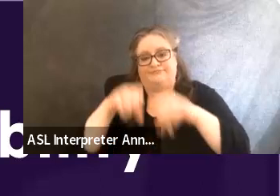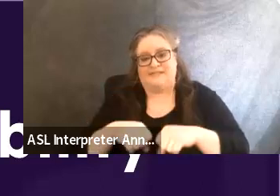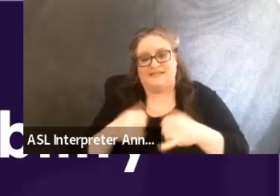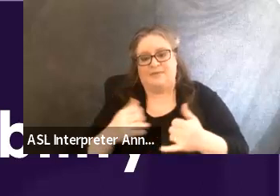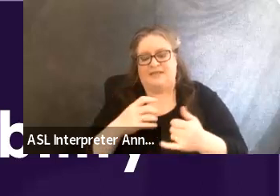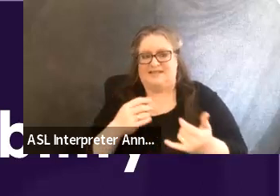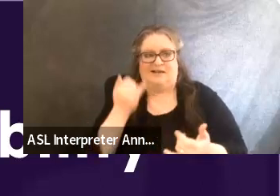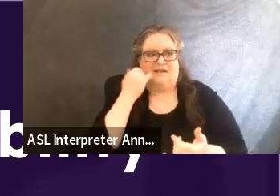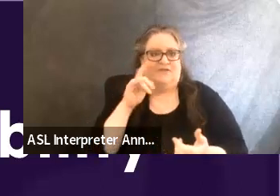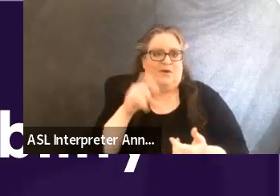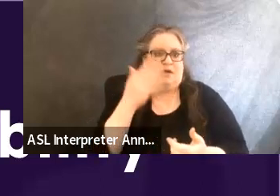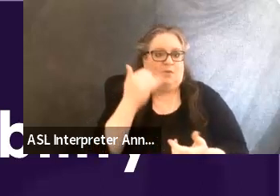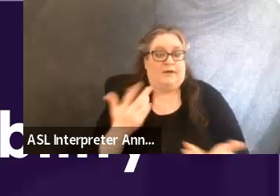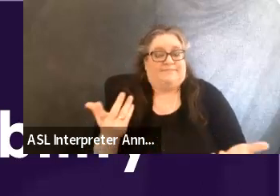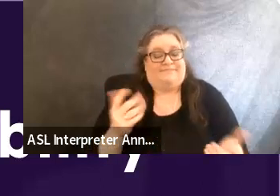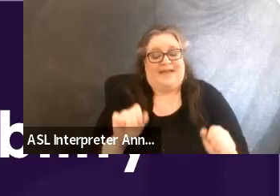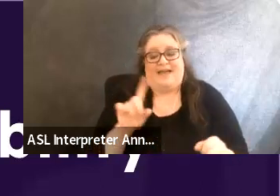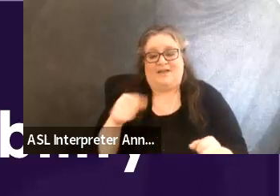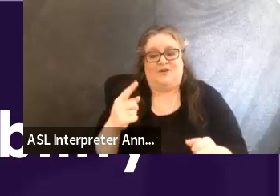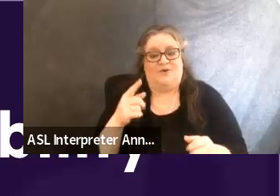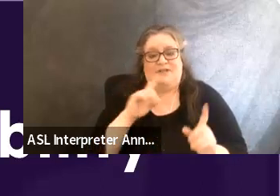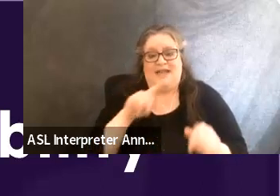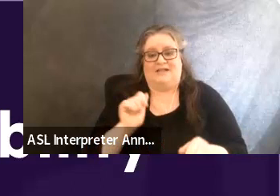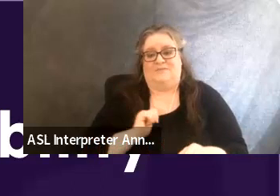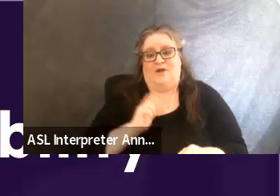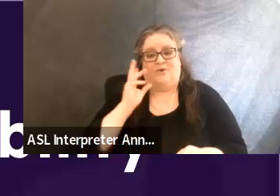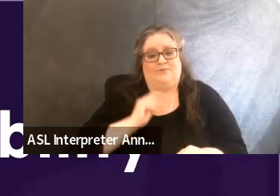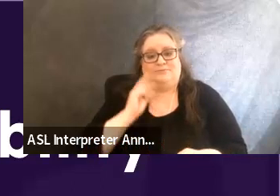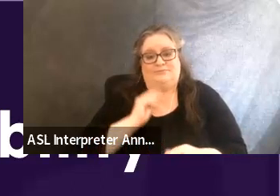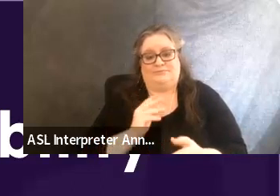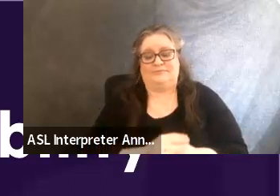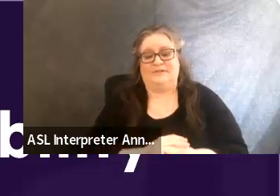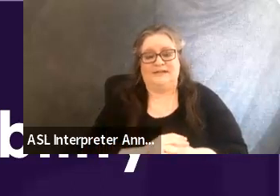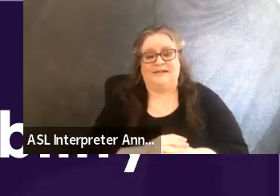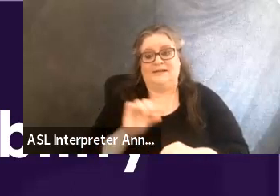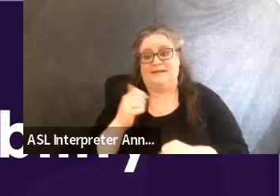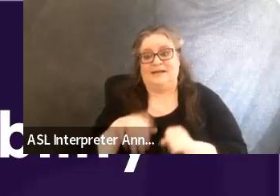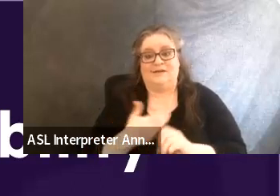I can only answer from my own perspective from ten years ago when I thought that they looked ugly.